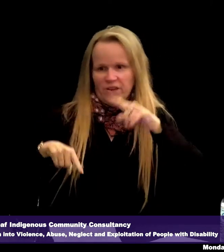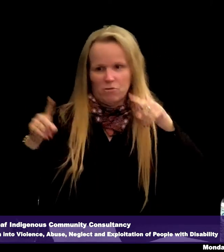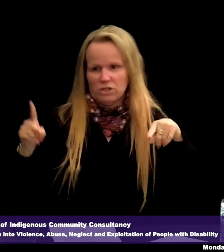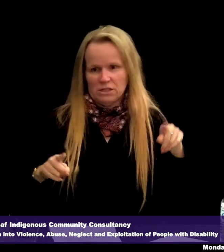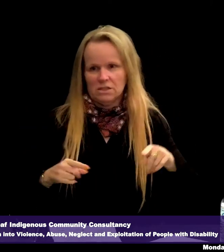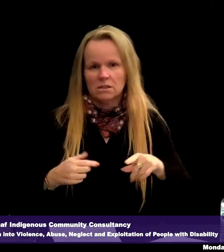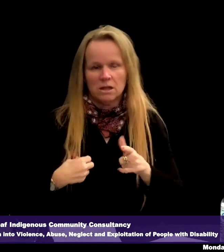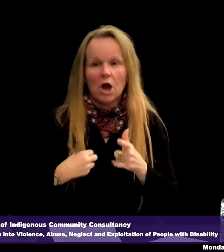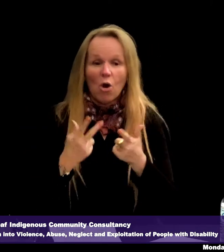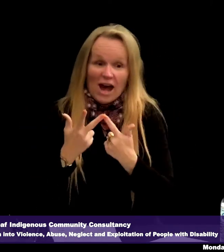It varies a great deal.